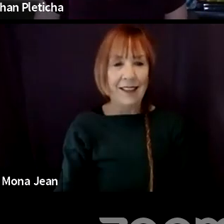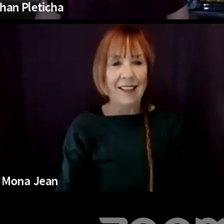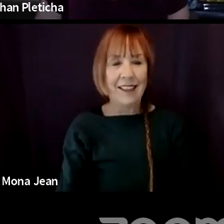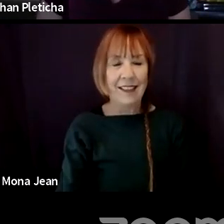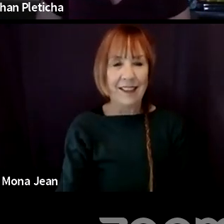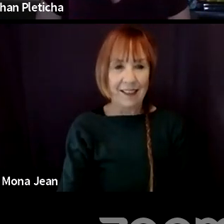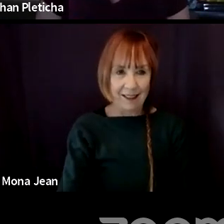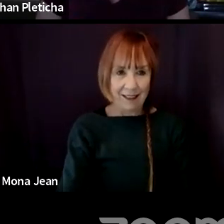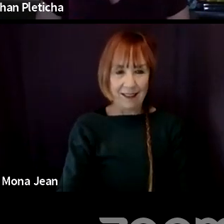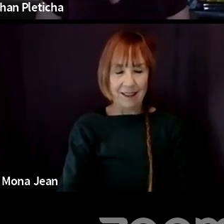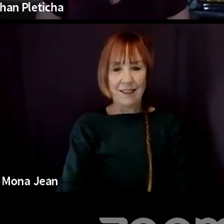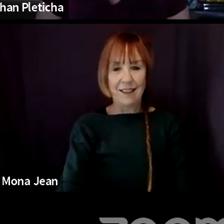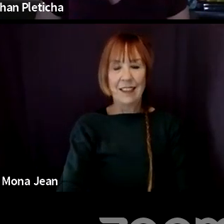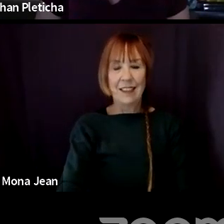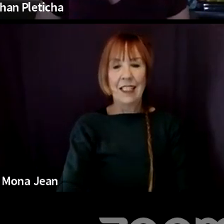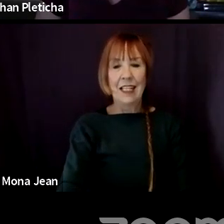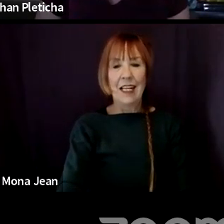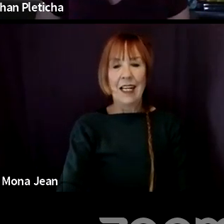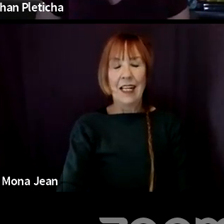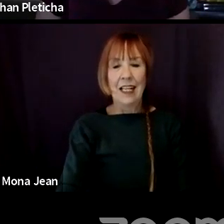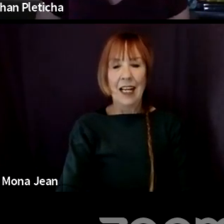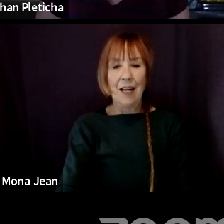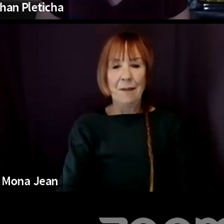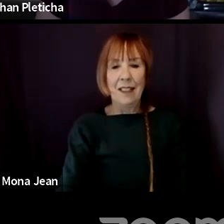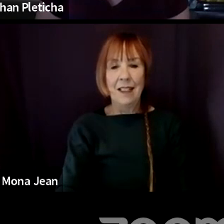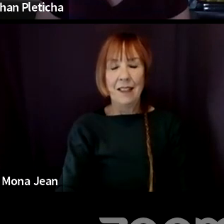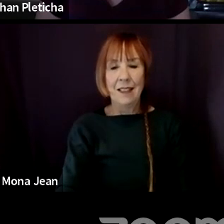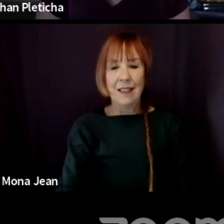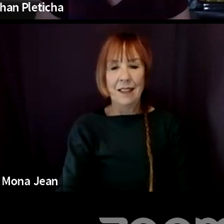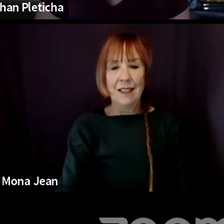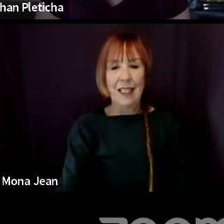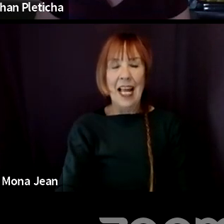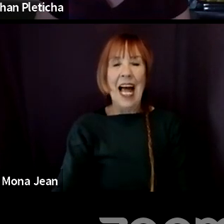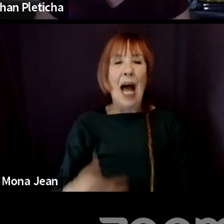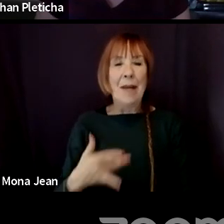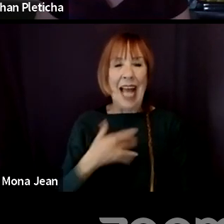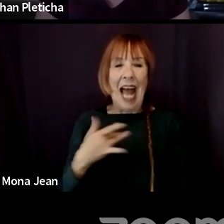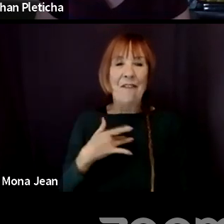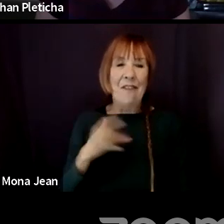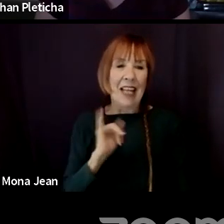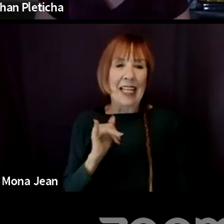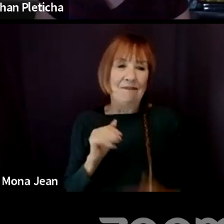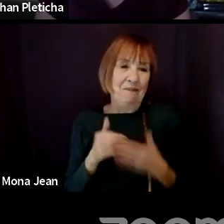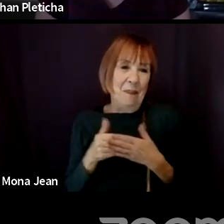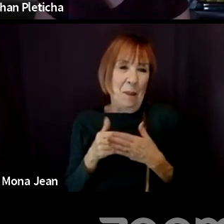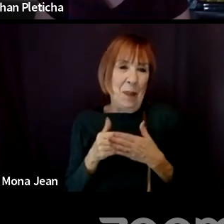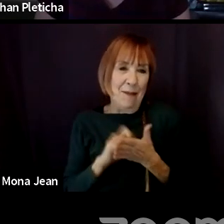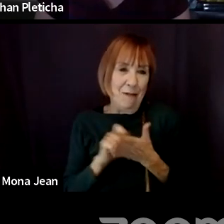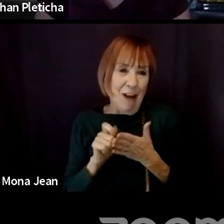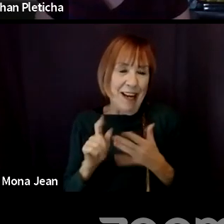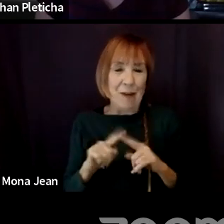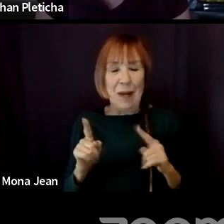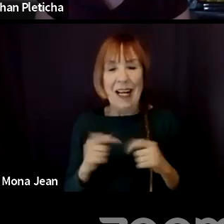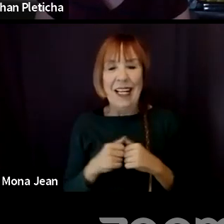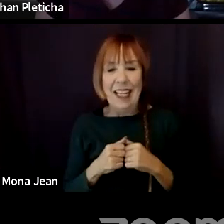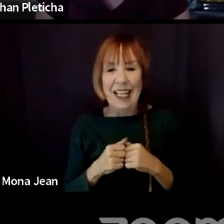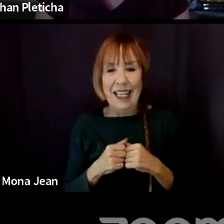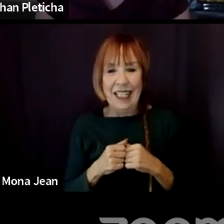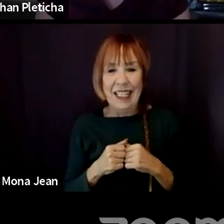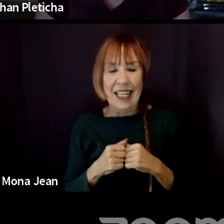it's like I owe it to every baby writer. I'm still a baby writer myself, but I owe it to everyone to say, there will be notes,